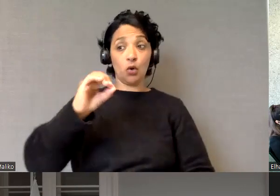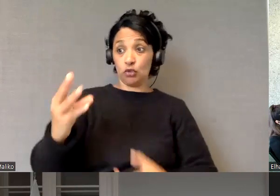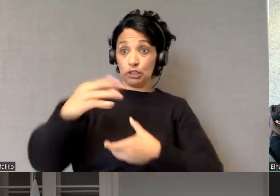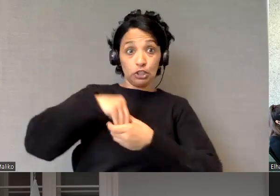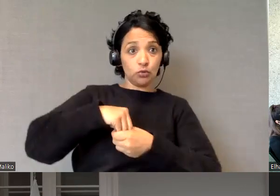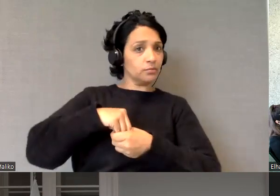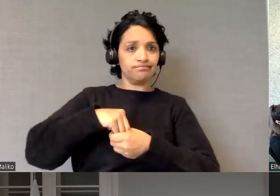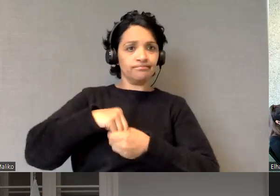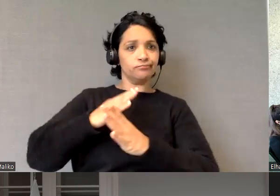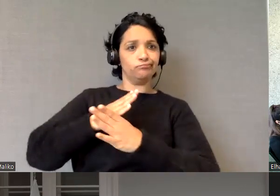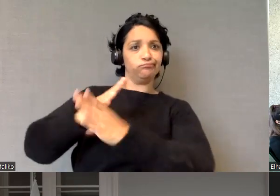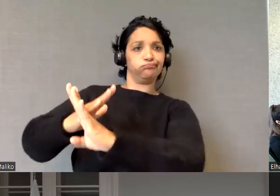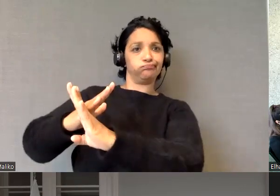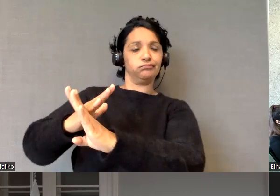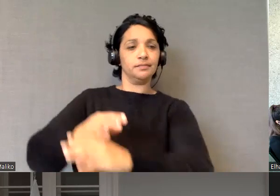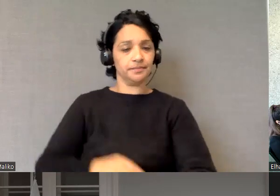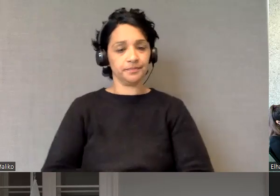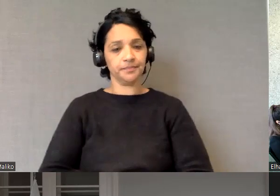therefore, excluding them from it.